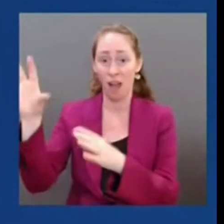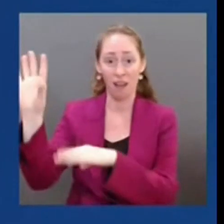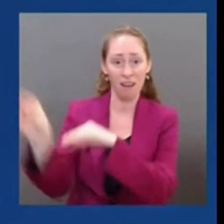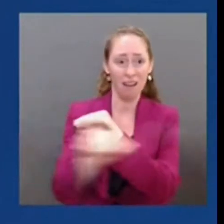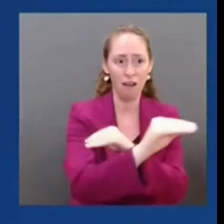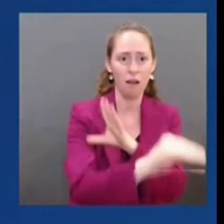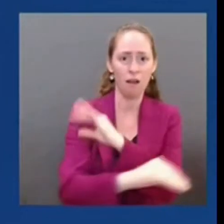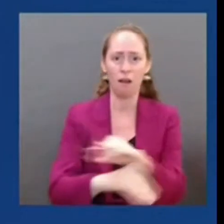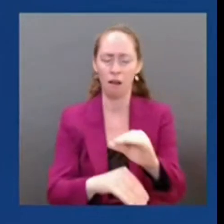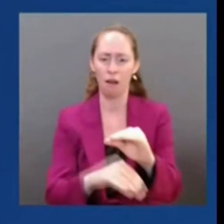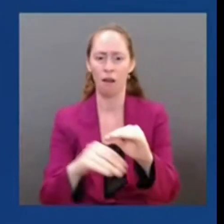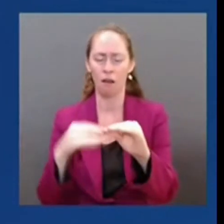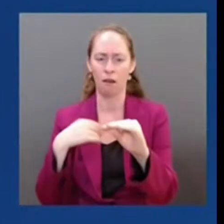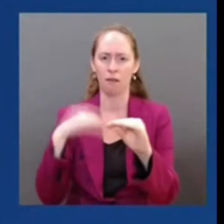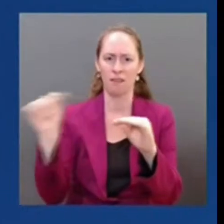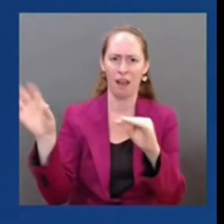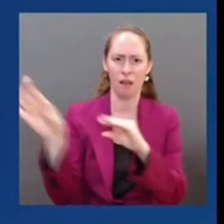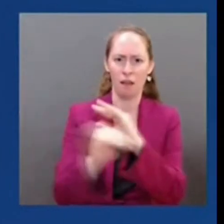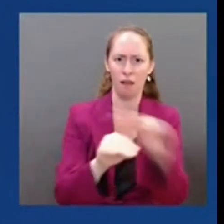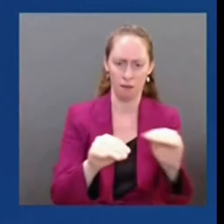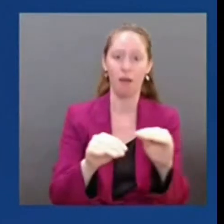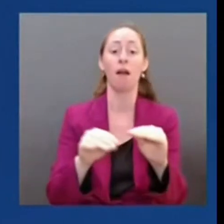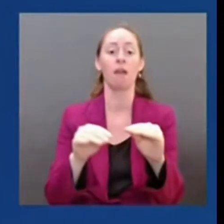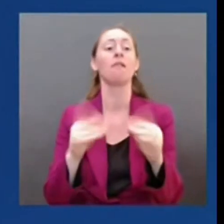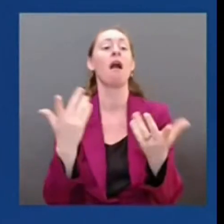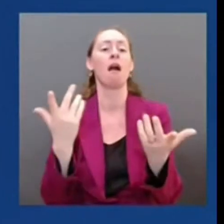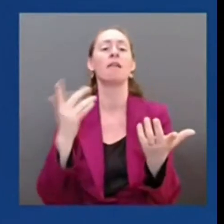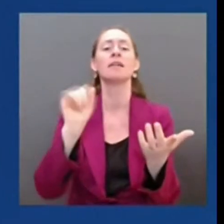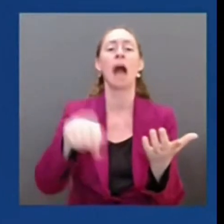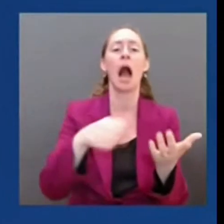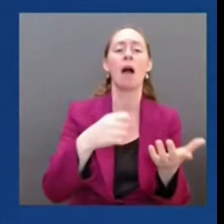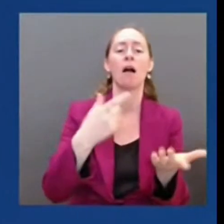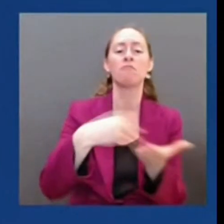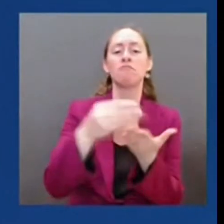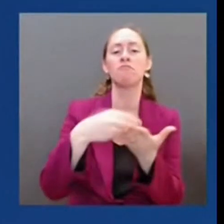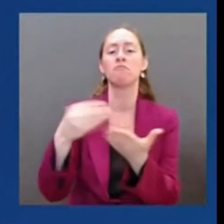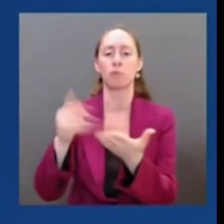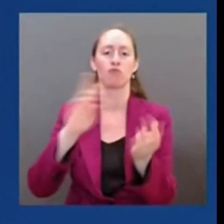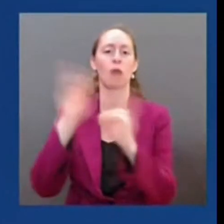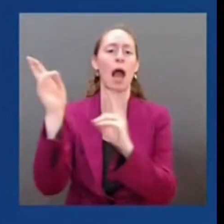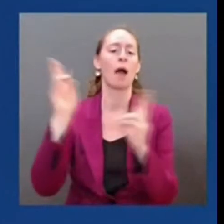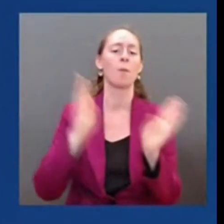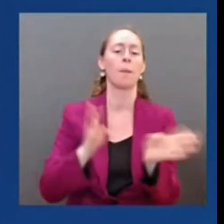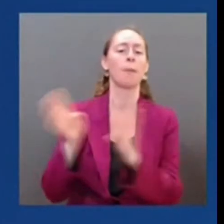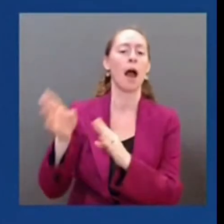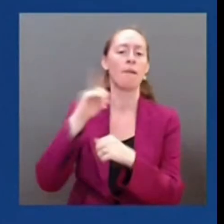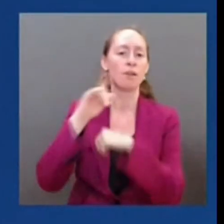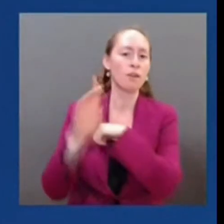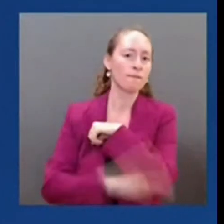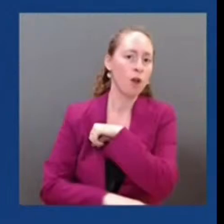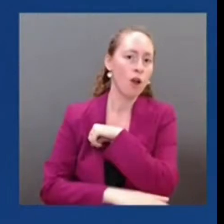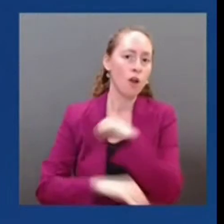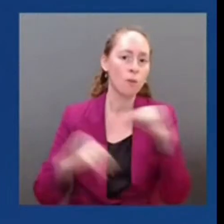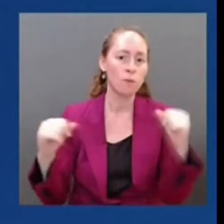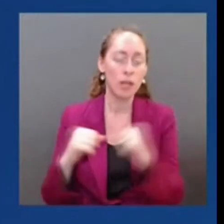ASKING WHERE CAN WE PULL SOME DOLLARS TO AT LEAST BE ABLE TO